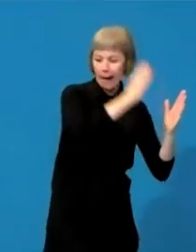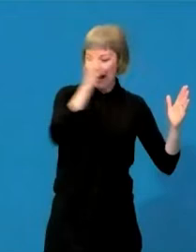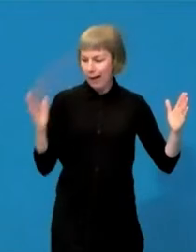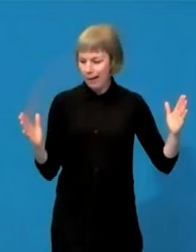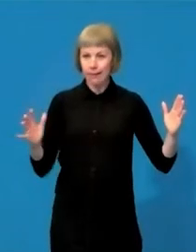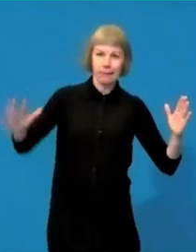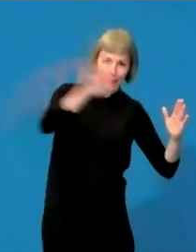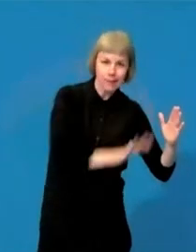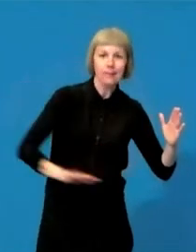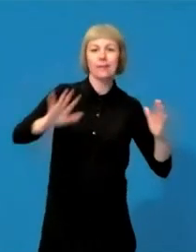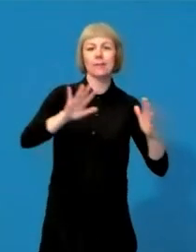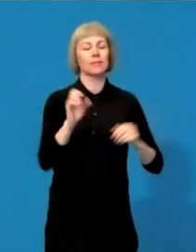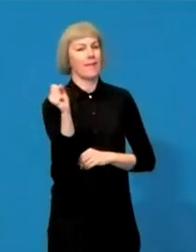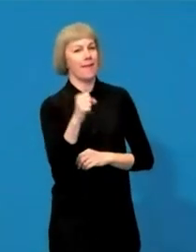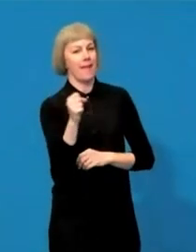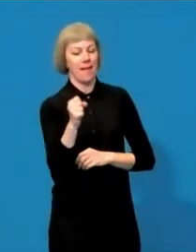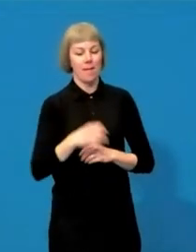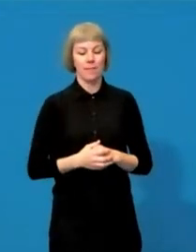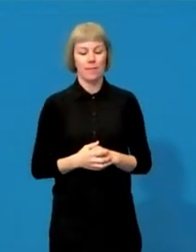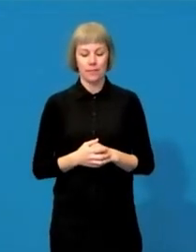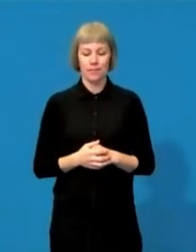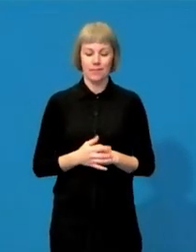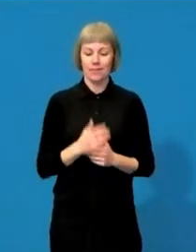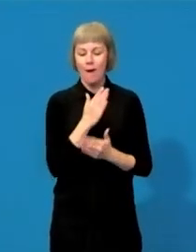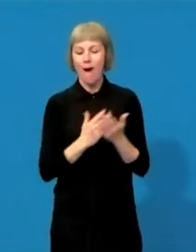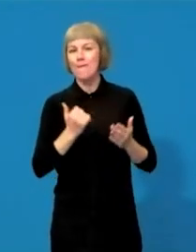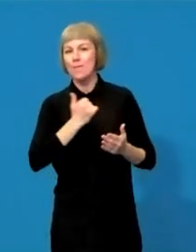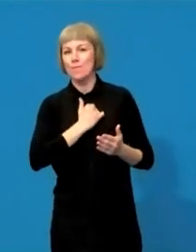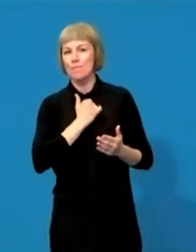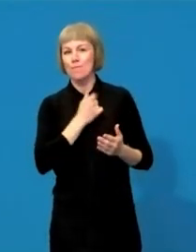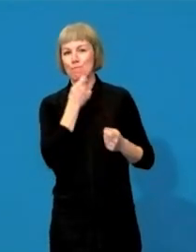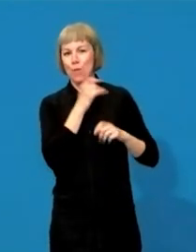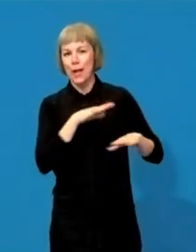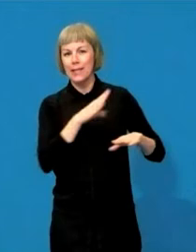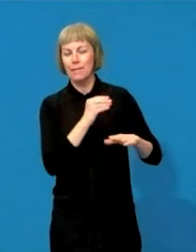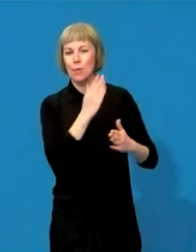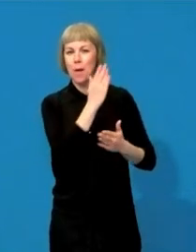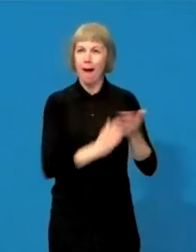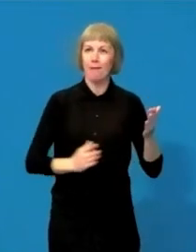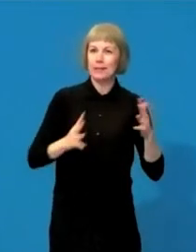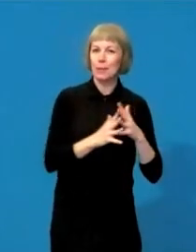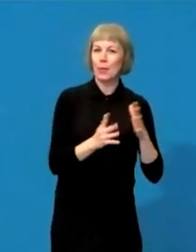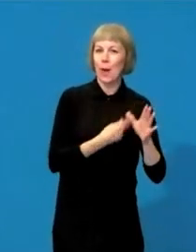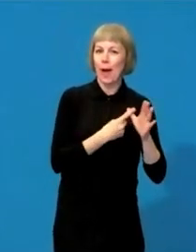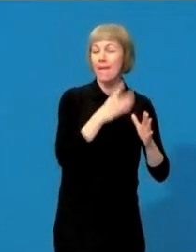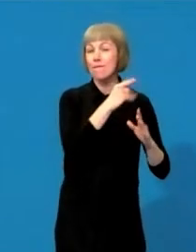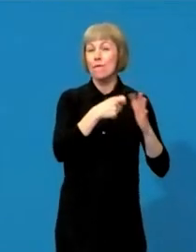Yeah, half of my kids - my kids, they are, like, from half of WA, I think from the Kimberley down to the Pilbara, so.